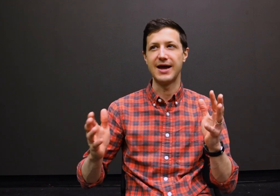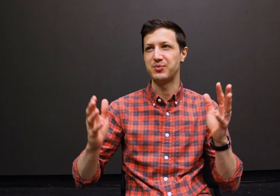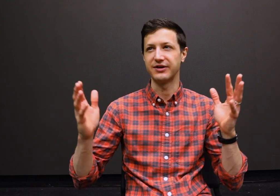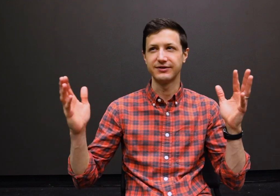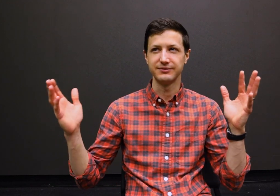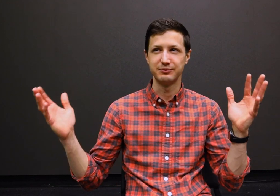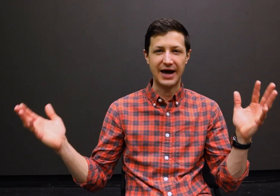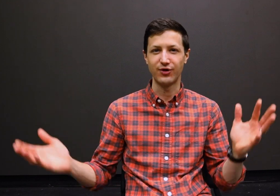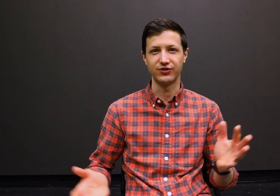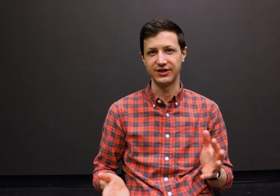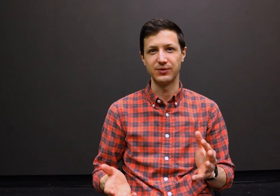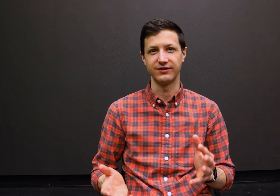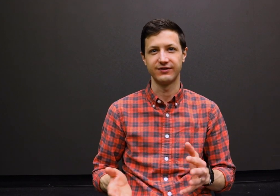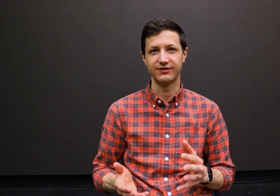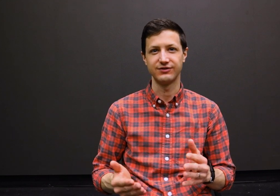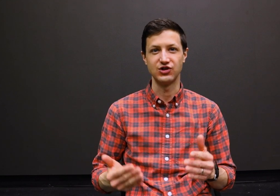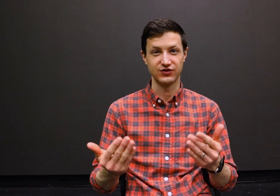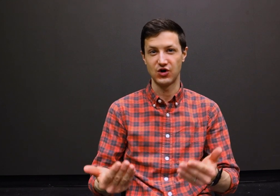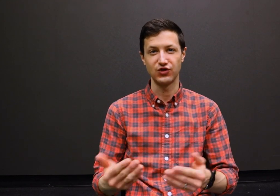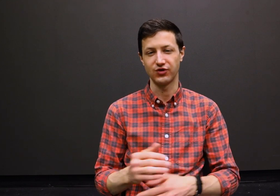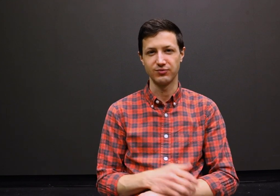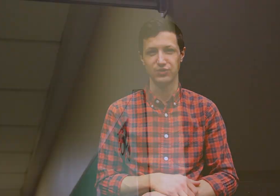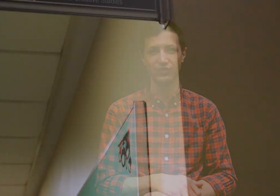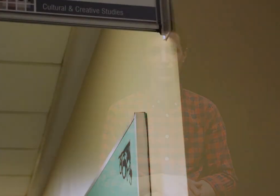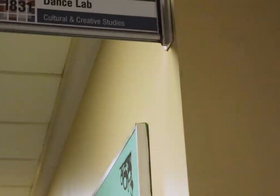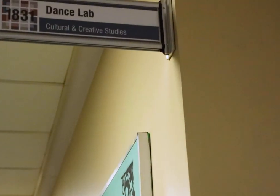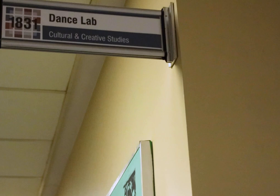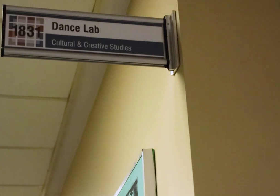epic battle sequence, just on your computer screens.